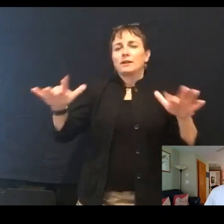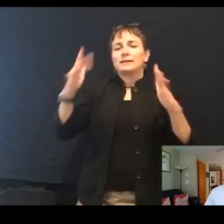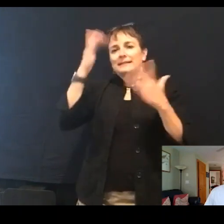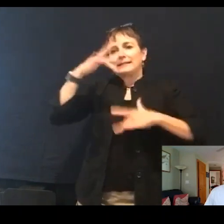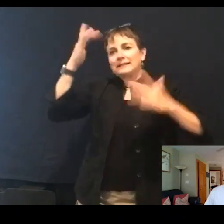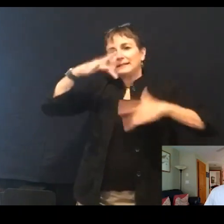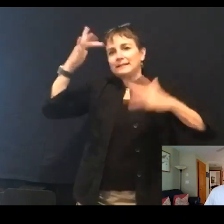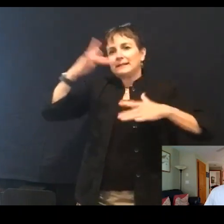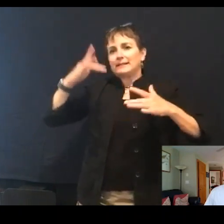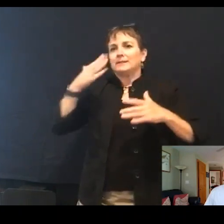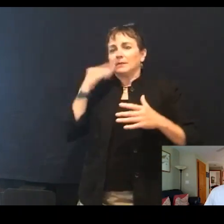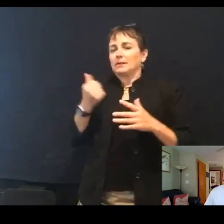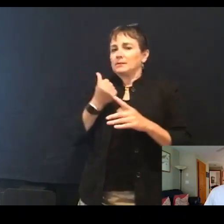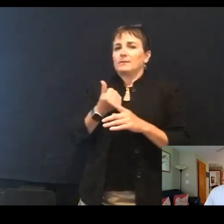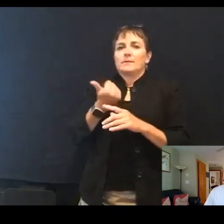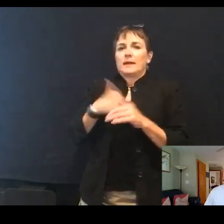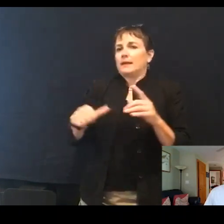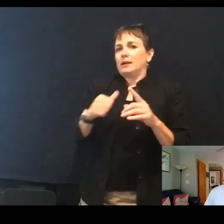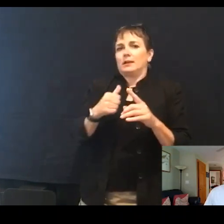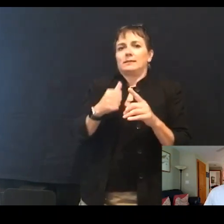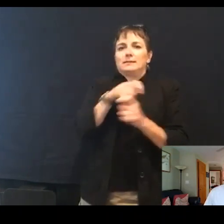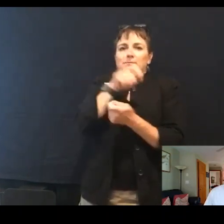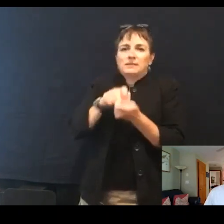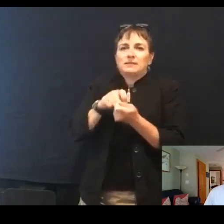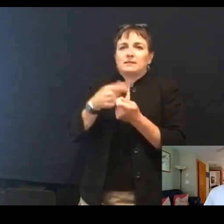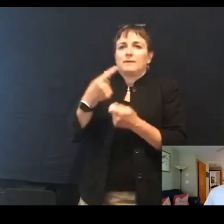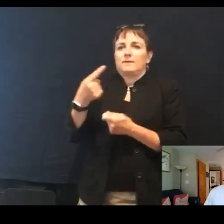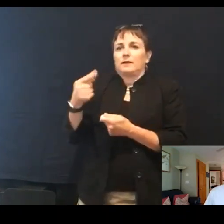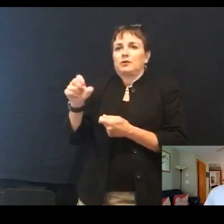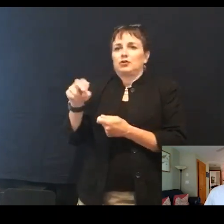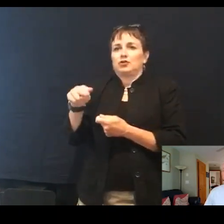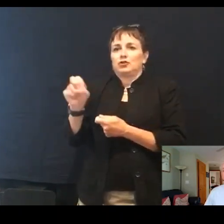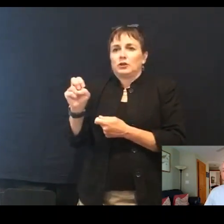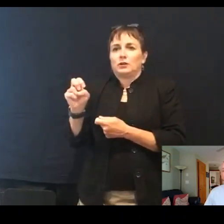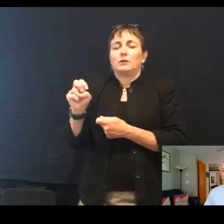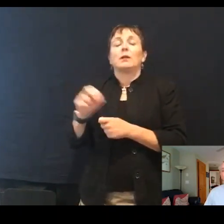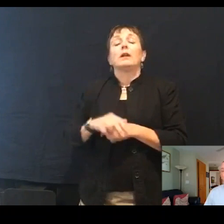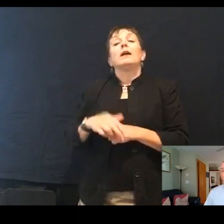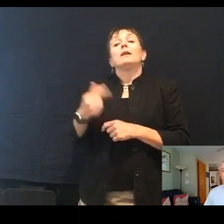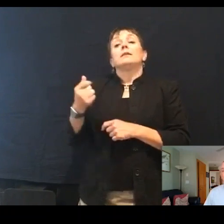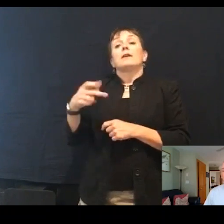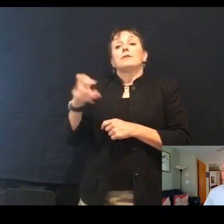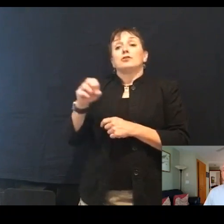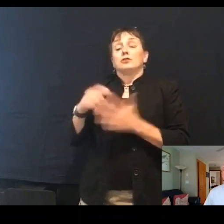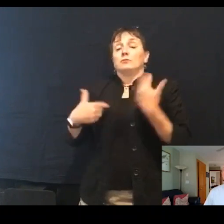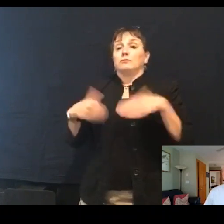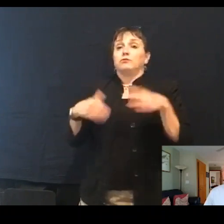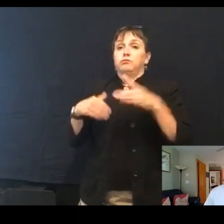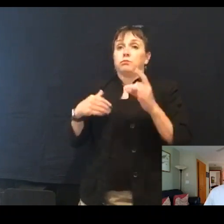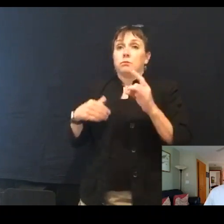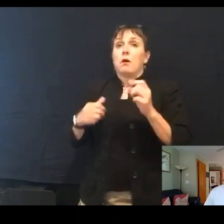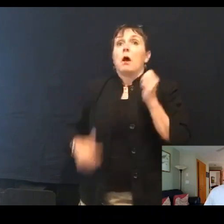explained by any one given gene. So the gene that caused the most disease in this group